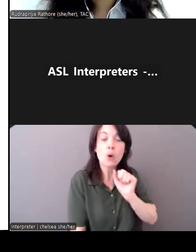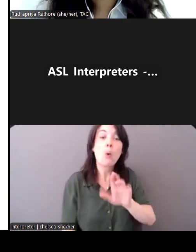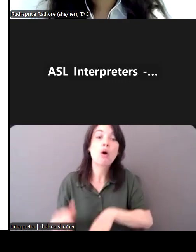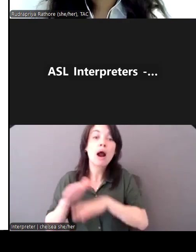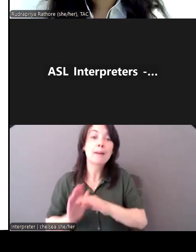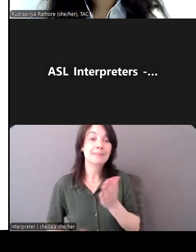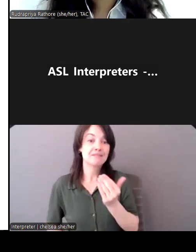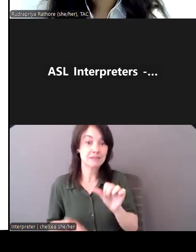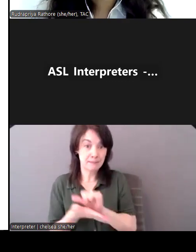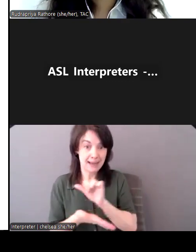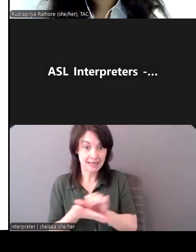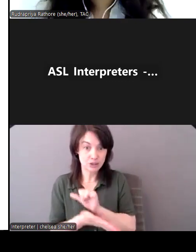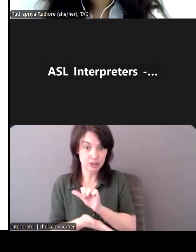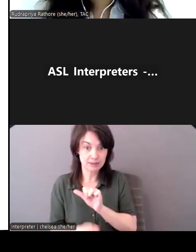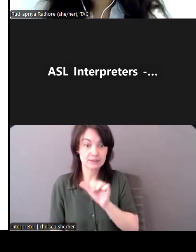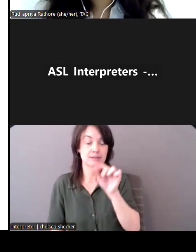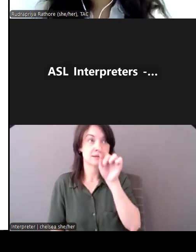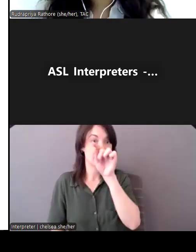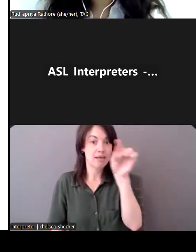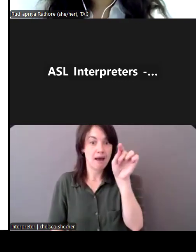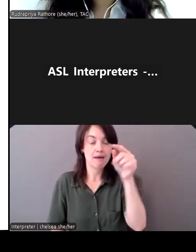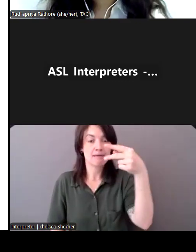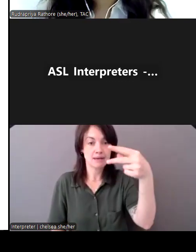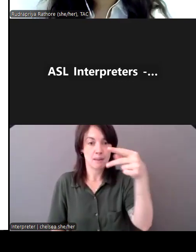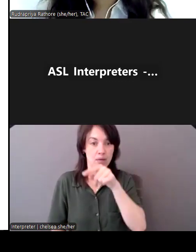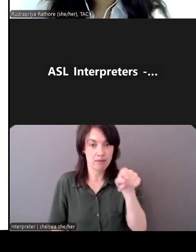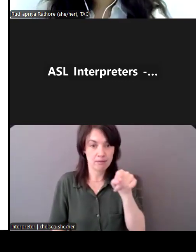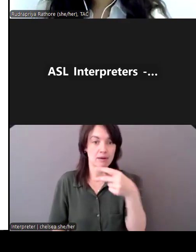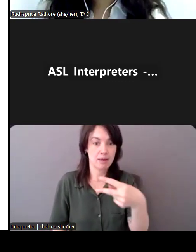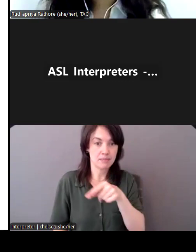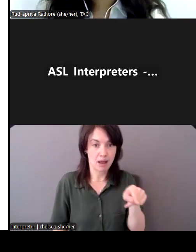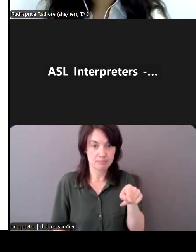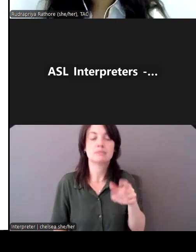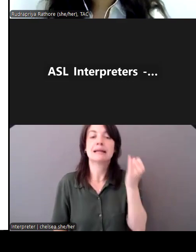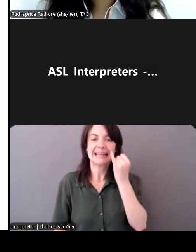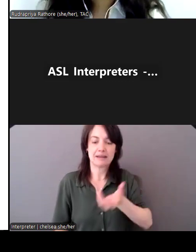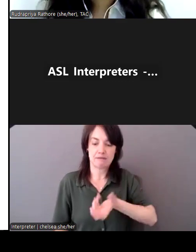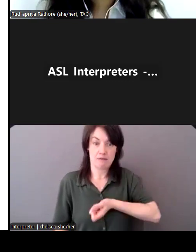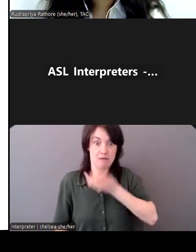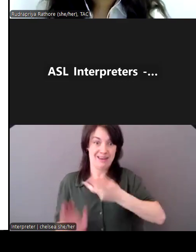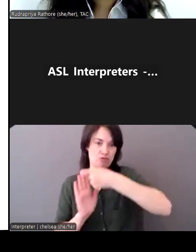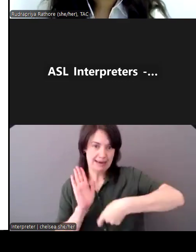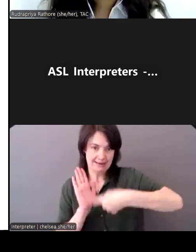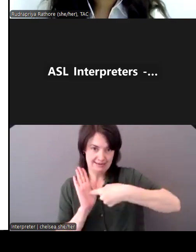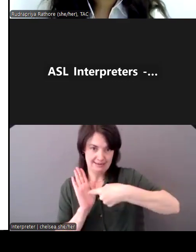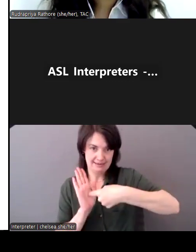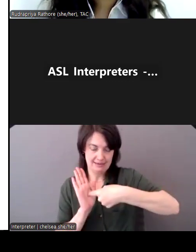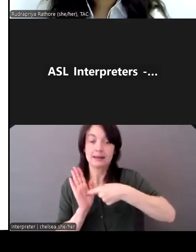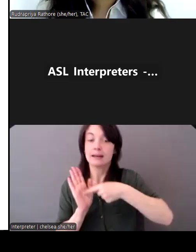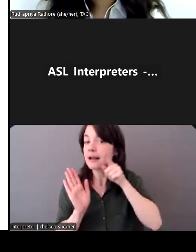spaced for a pros project and by pros here we mean fiction or non-fiction um so essentially